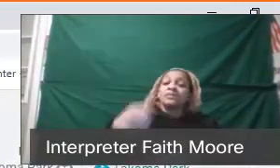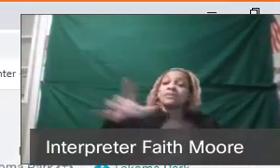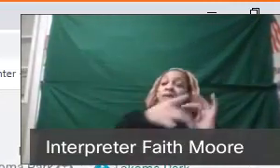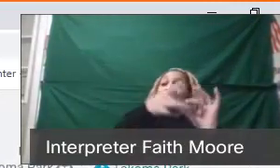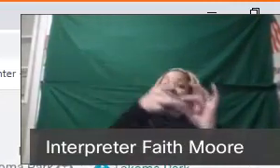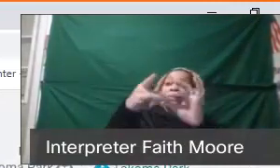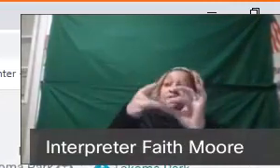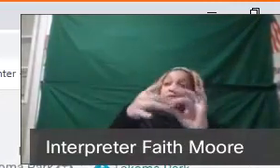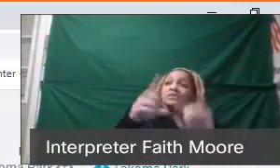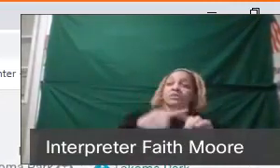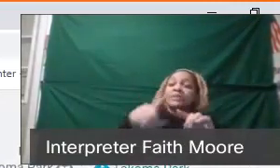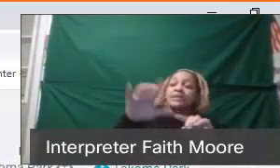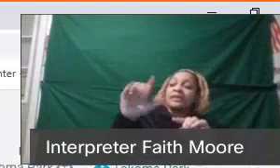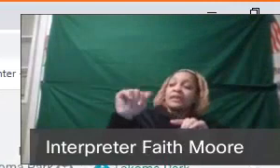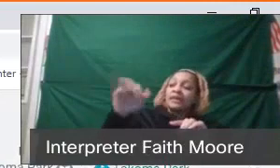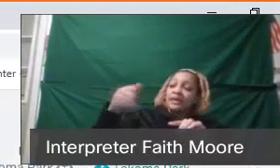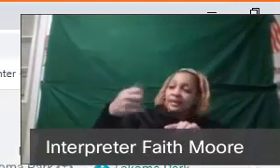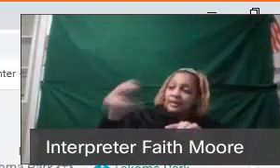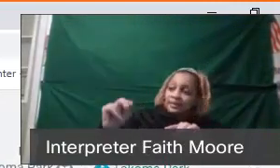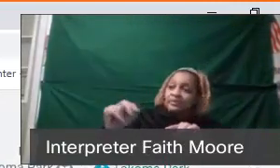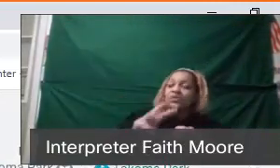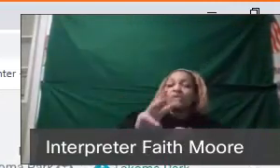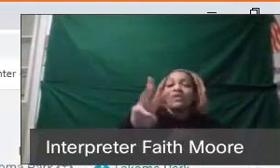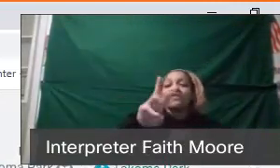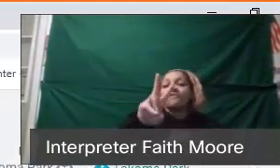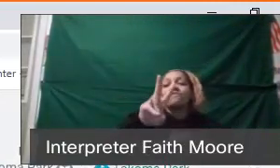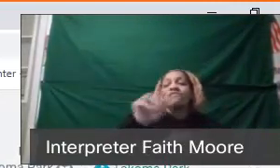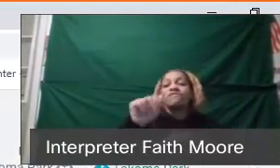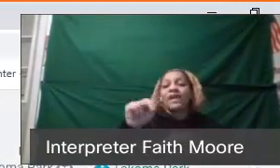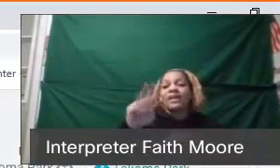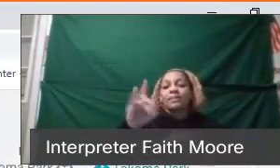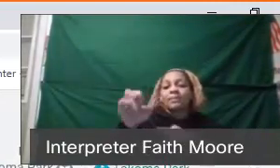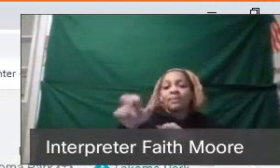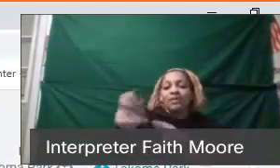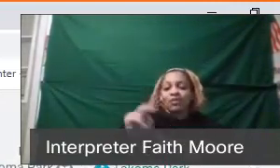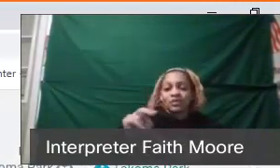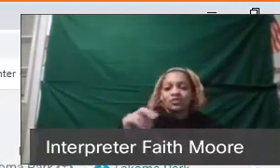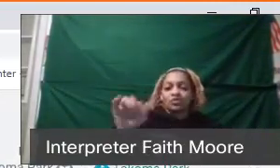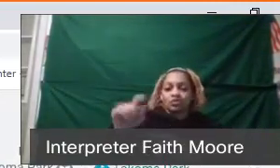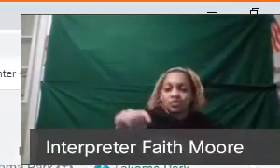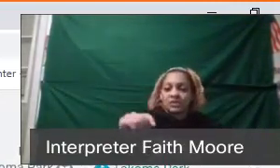whether aspirin straighter Van Buren has treated, that'd be something we'd be happy to hear your thoughts or comments.